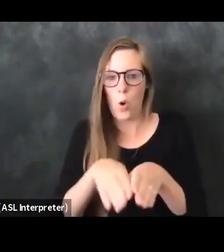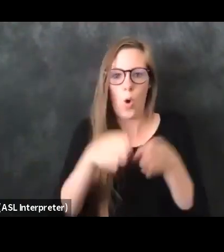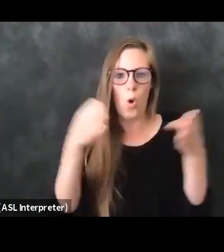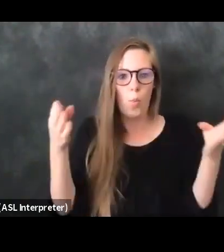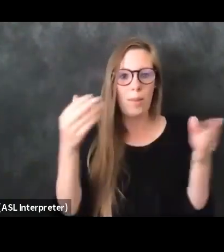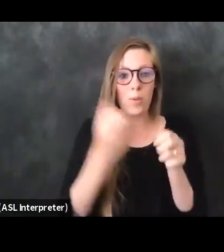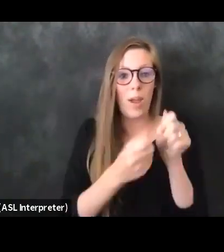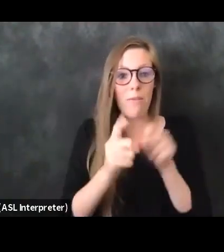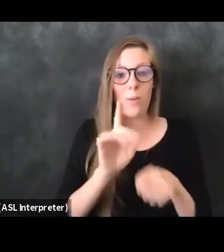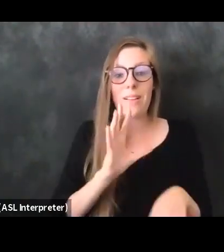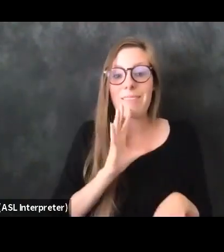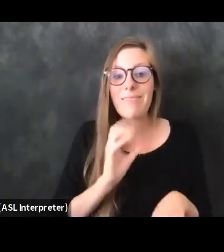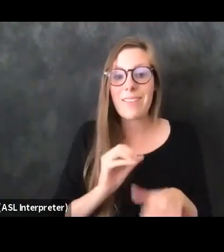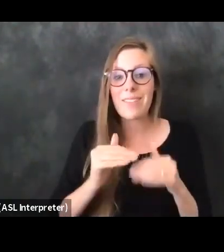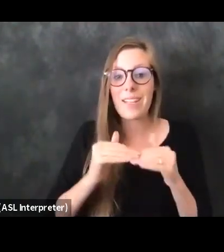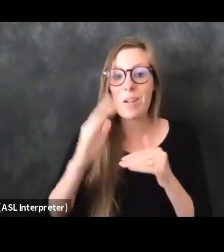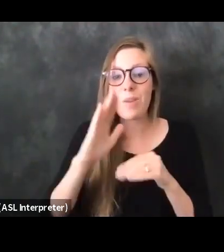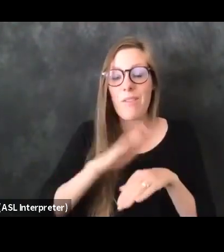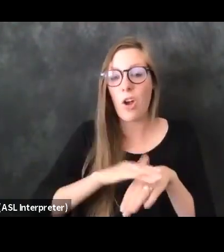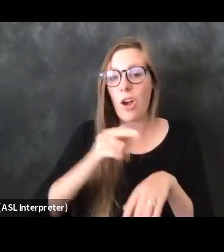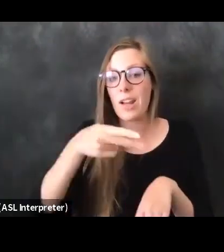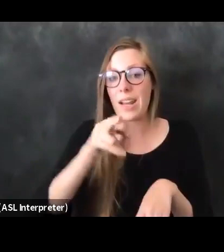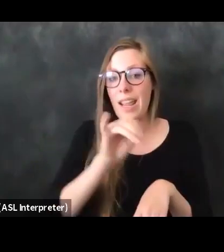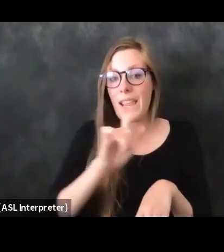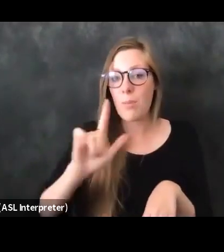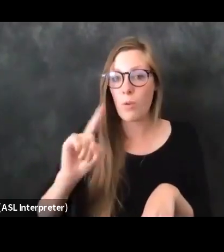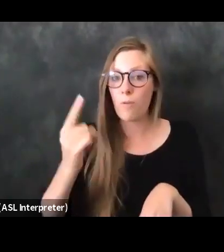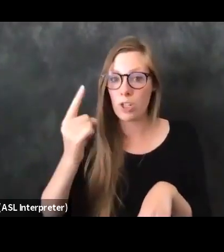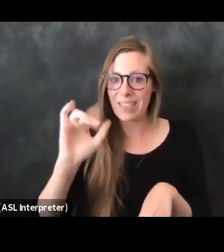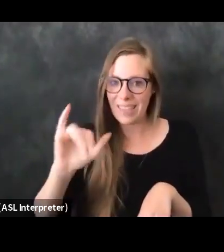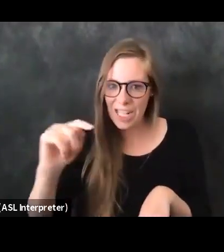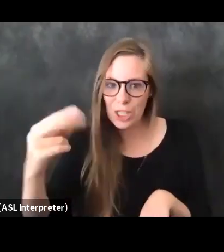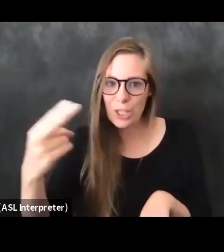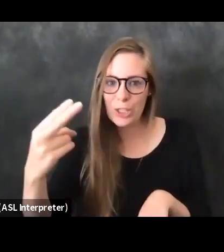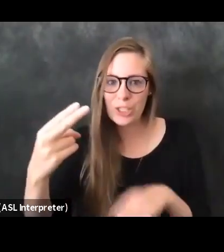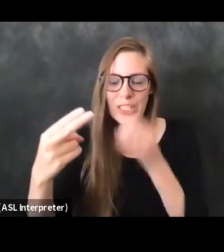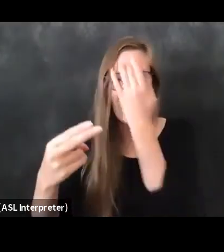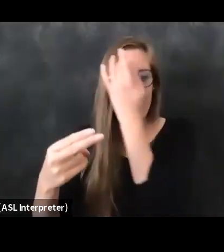and above on April 1st, which is Thursday, and everybody's 16 and above on April